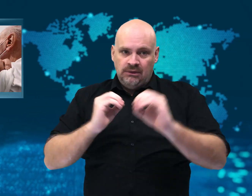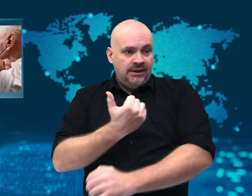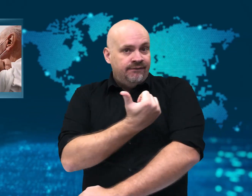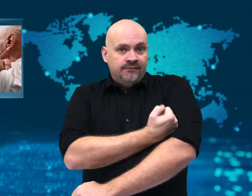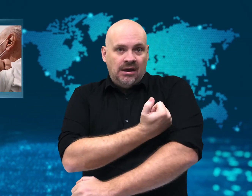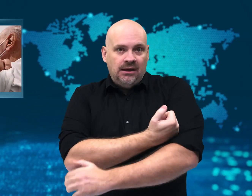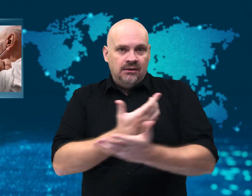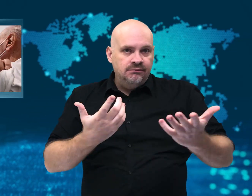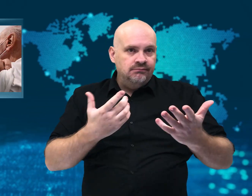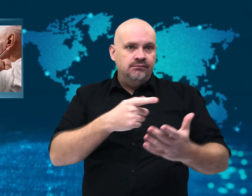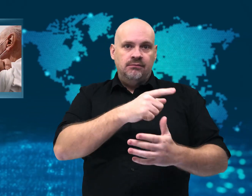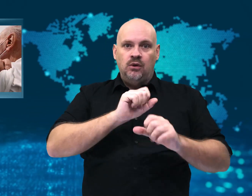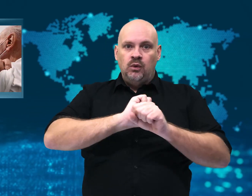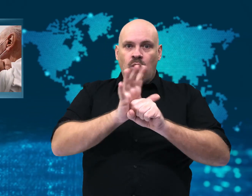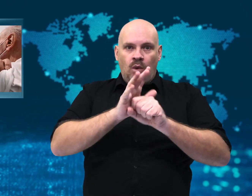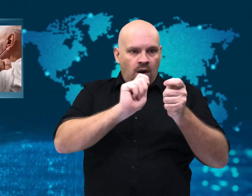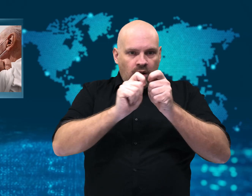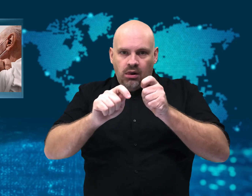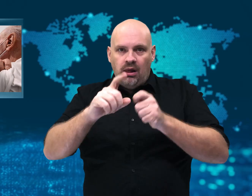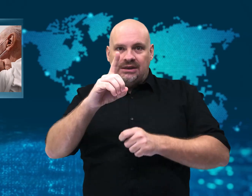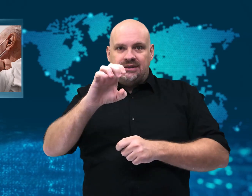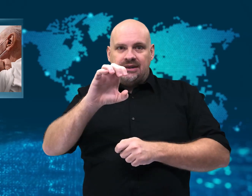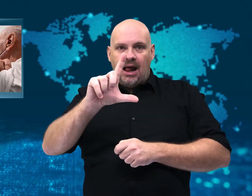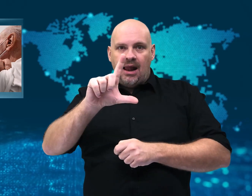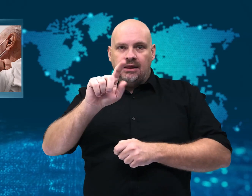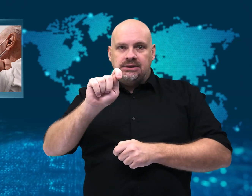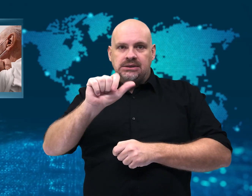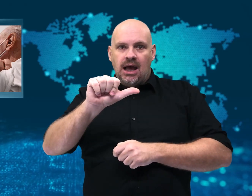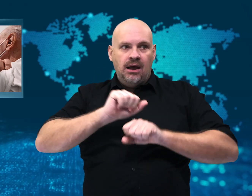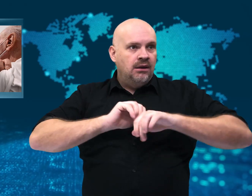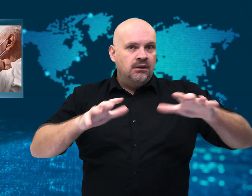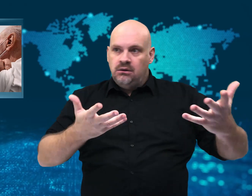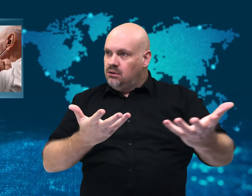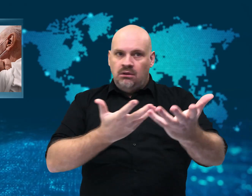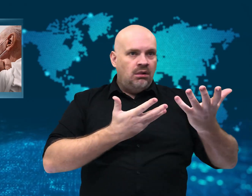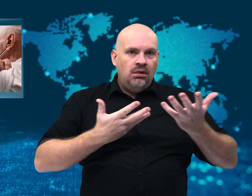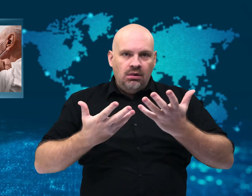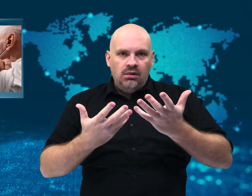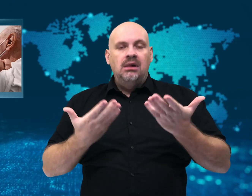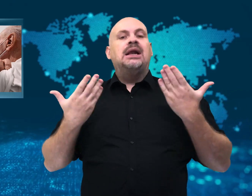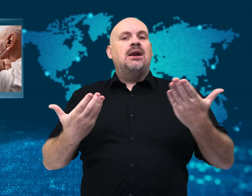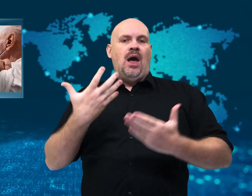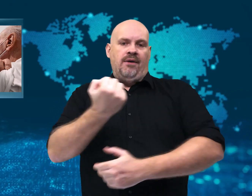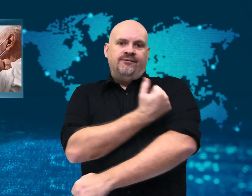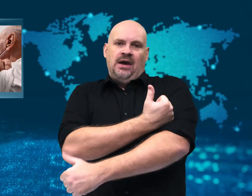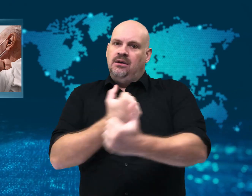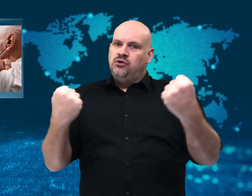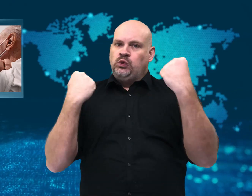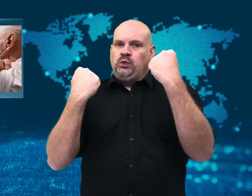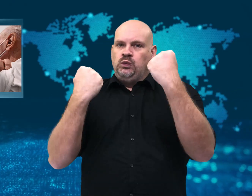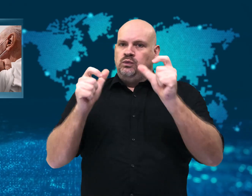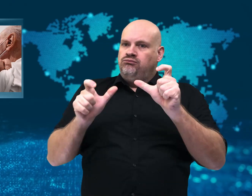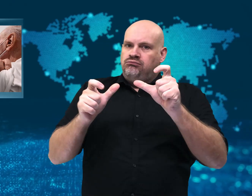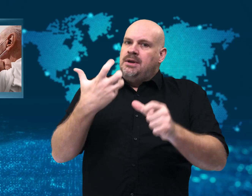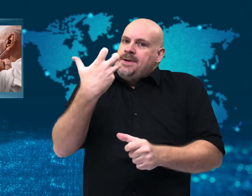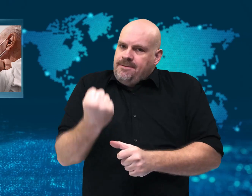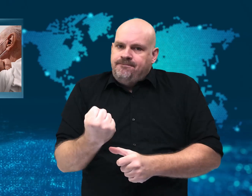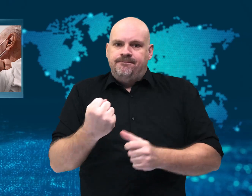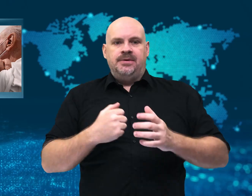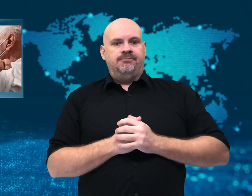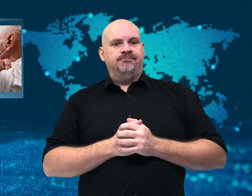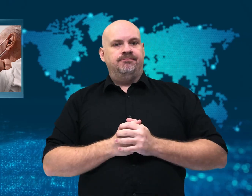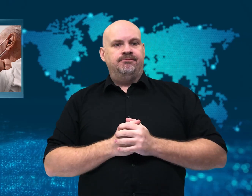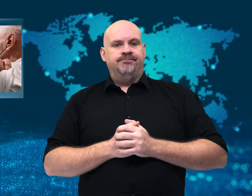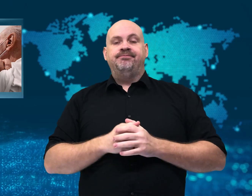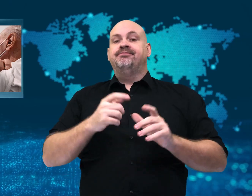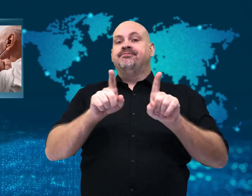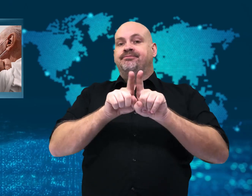now that did not exist when Delta began to spread around a year ago.